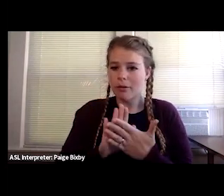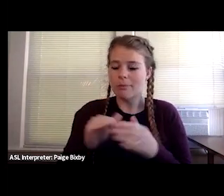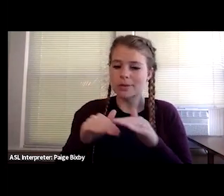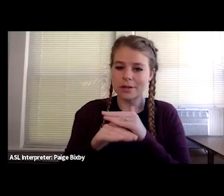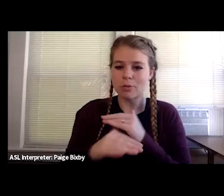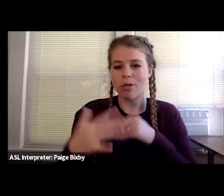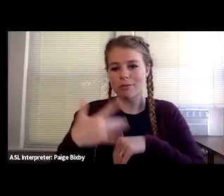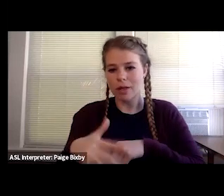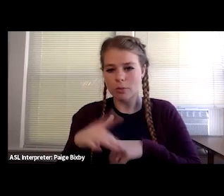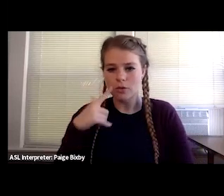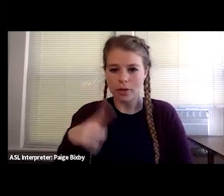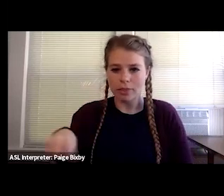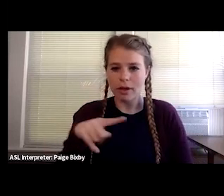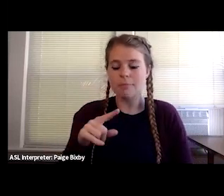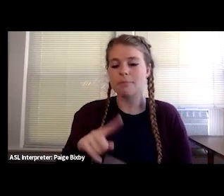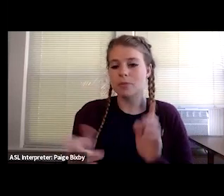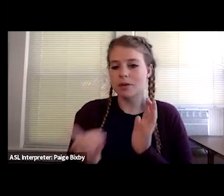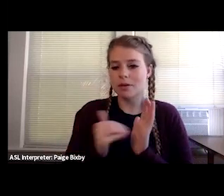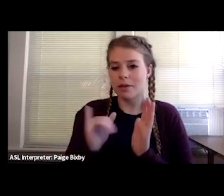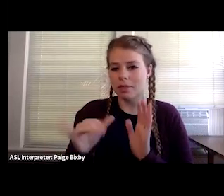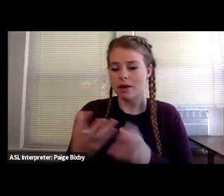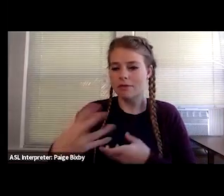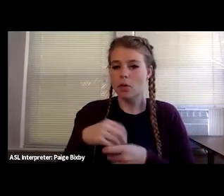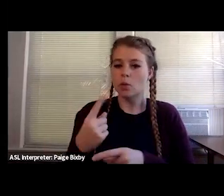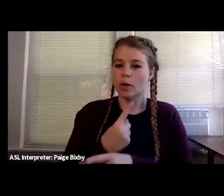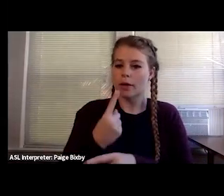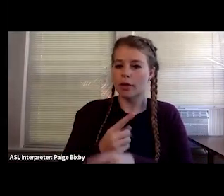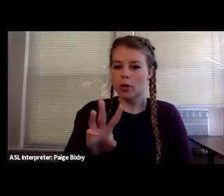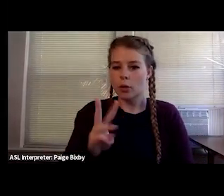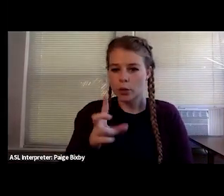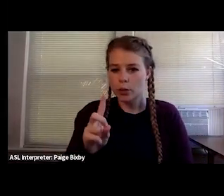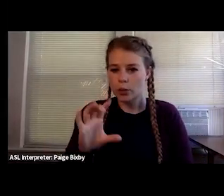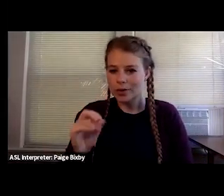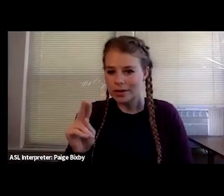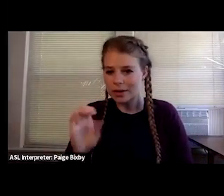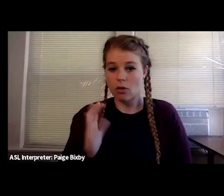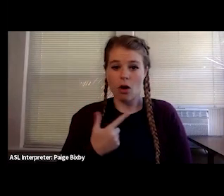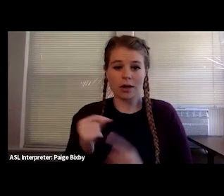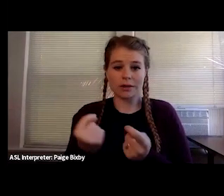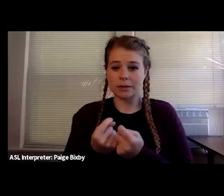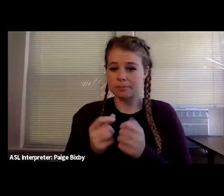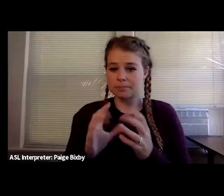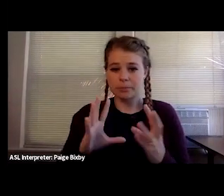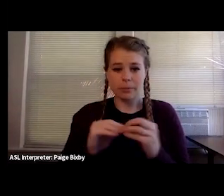And so that involves regular wound care. Our team is able to meet with Brian pretty regularly to support his wound care needs, and our team,